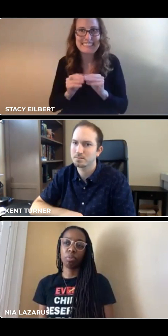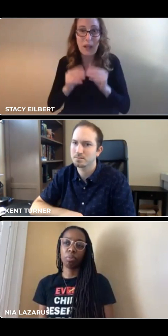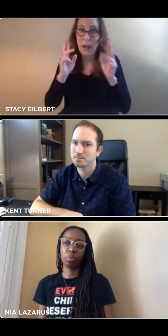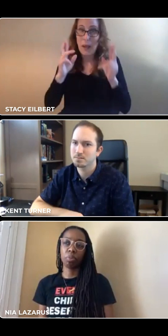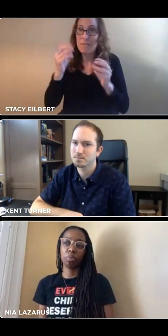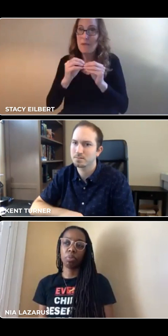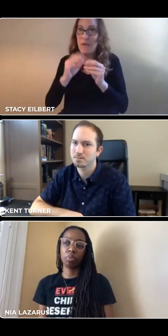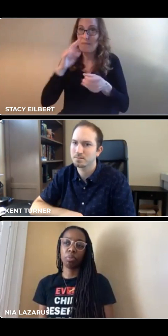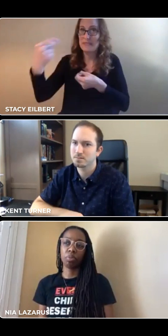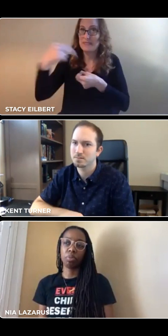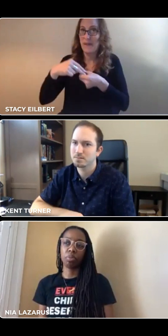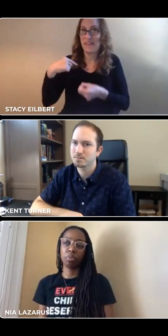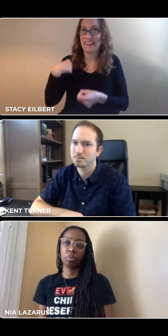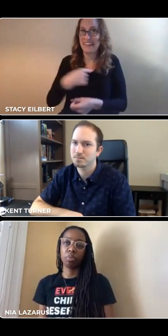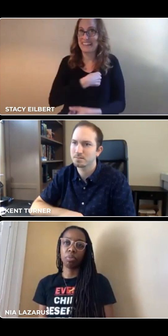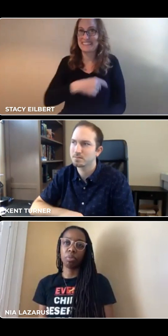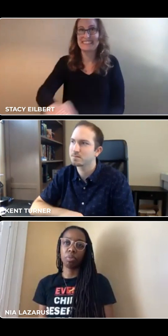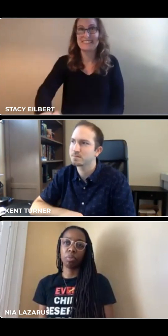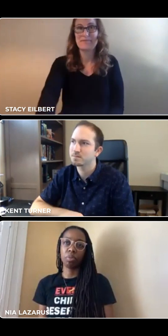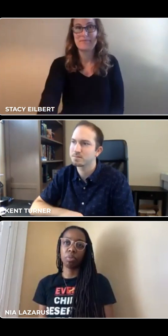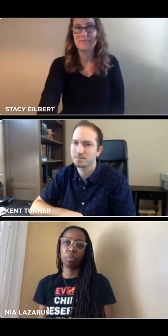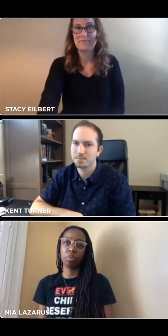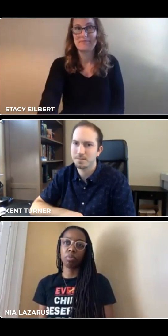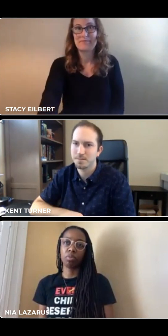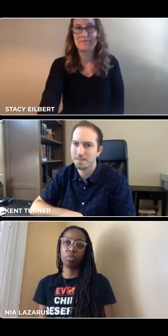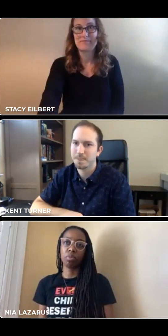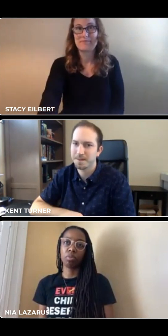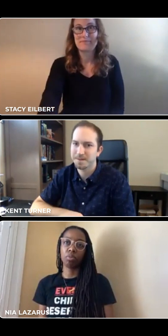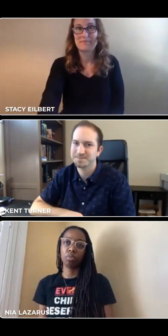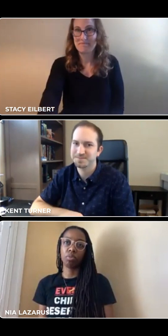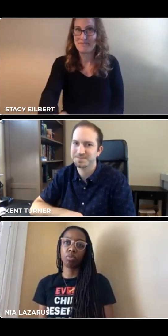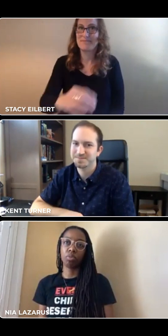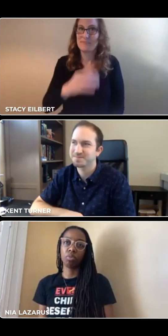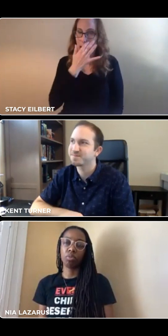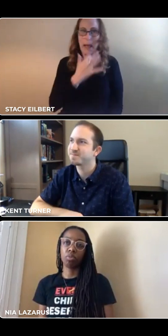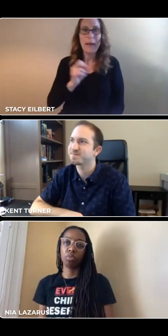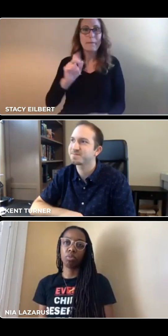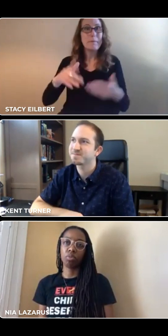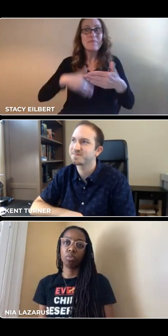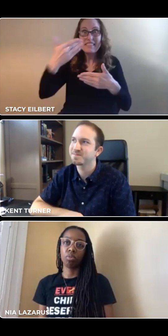Well, welcome! I hope more people will be joining us as well!